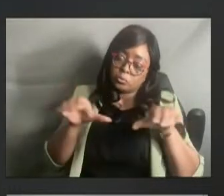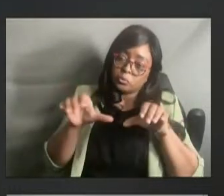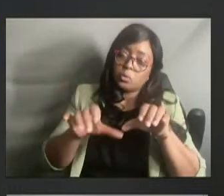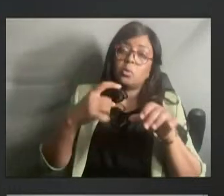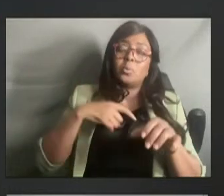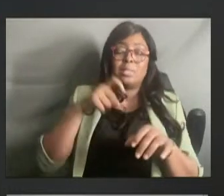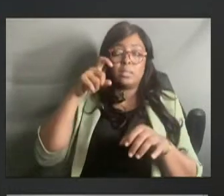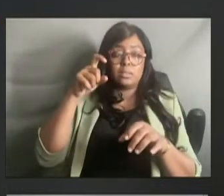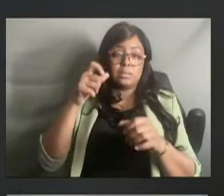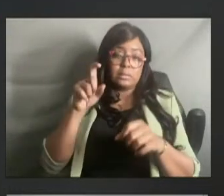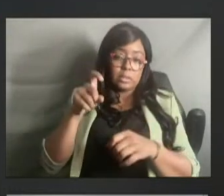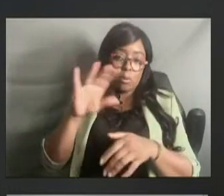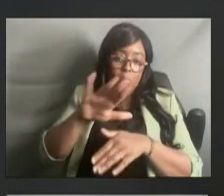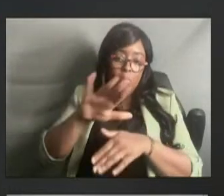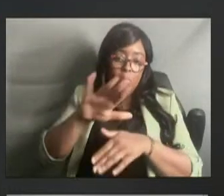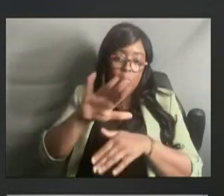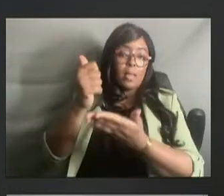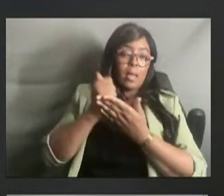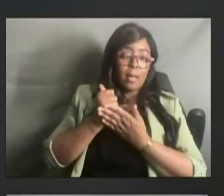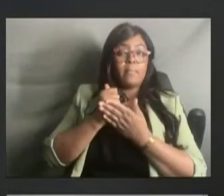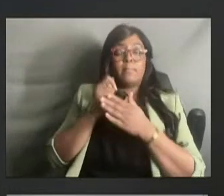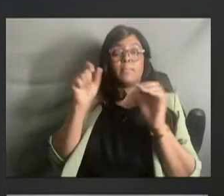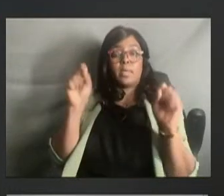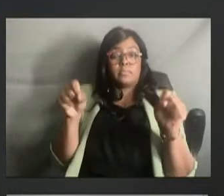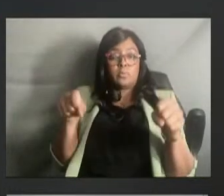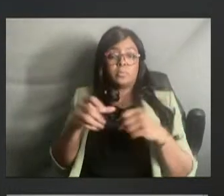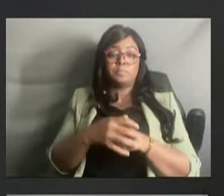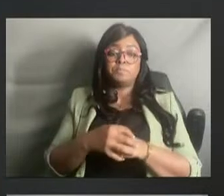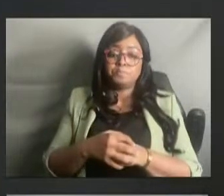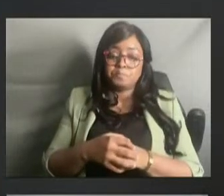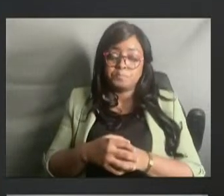because we have plenty of work